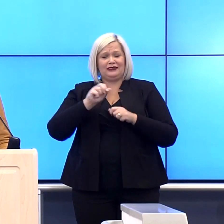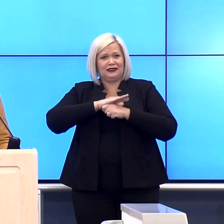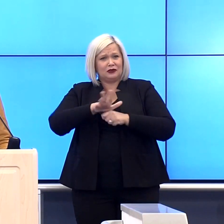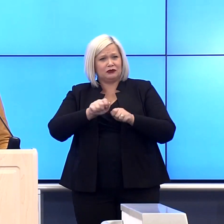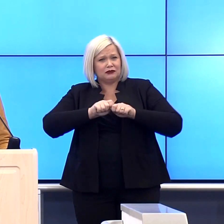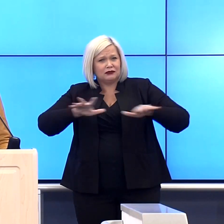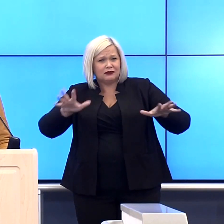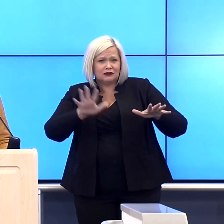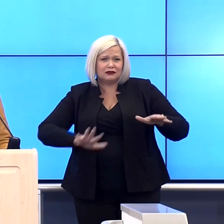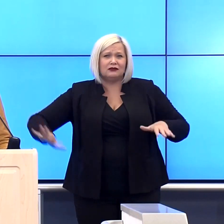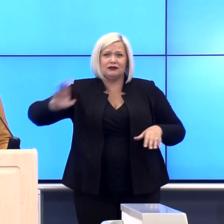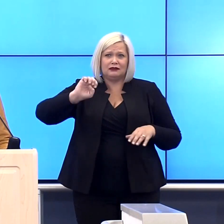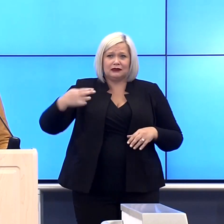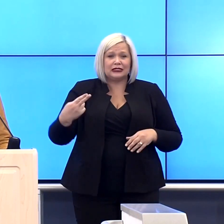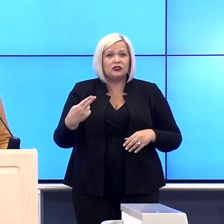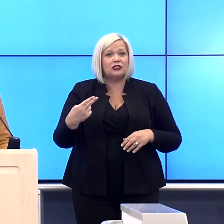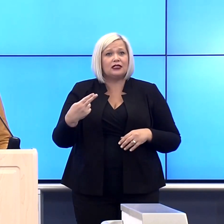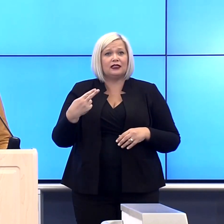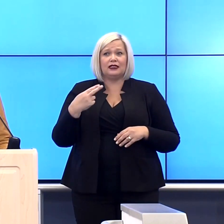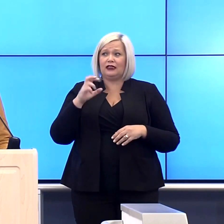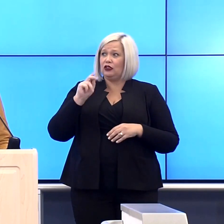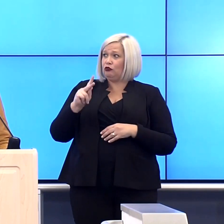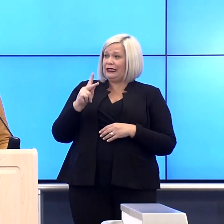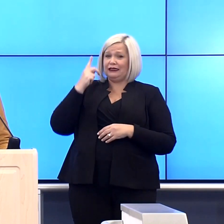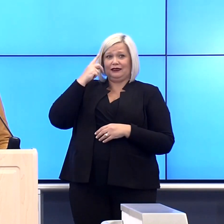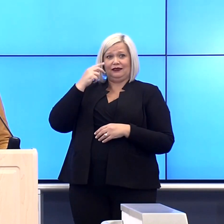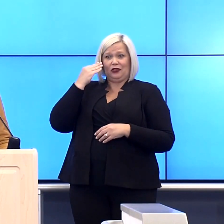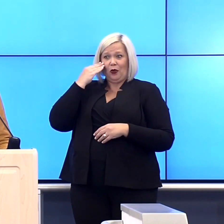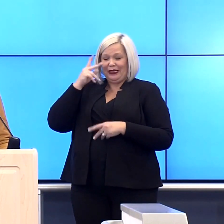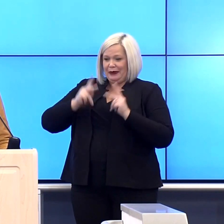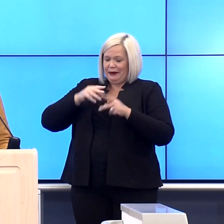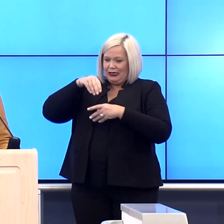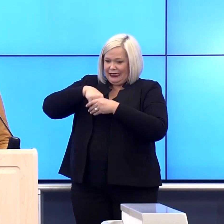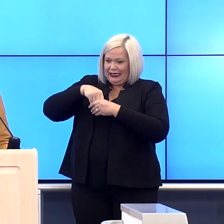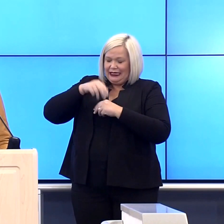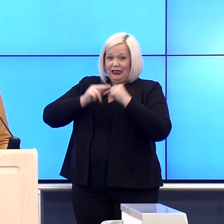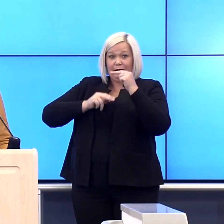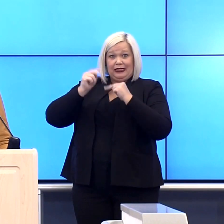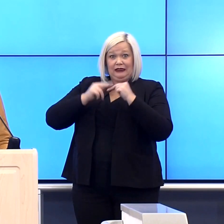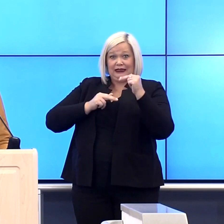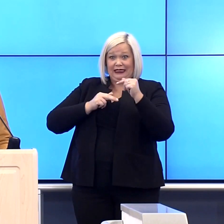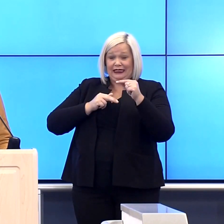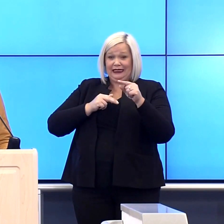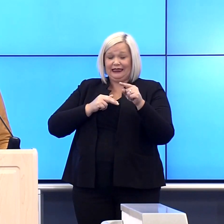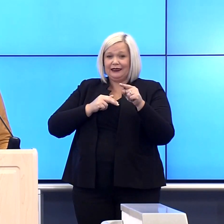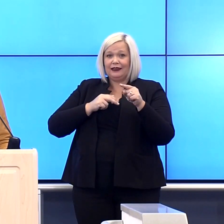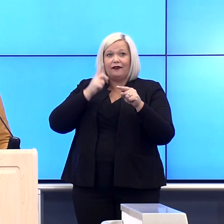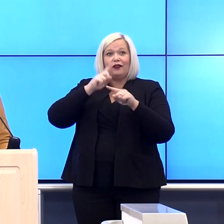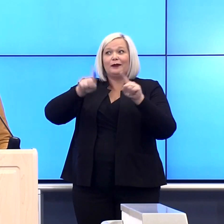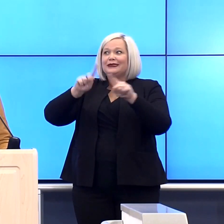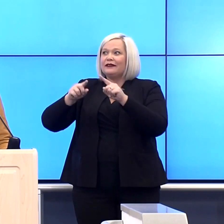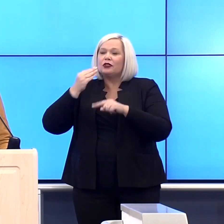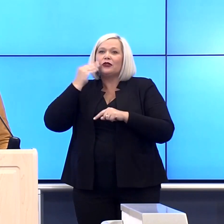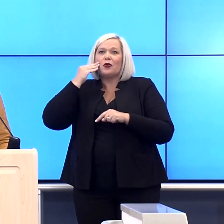LEVEL OF COVID PRESENT ALL ACROSS THE STATE OF MICHIGAN, ACROSS THE STATE OF MICHIGAN, CONSIDERING THE INHERENT RISK OF CONSIDERING THE INHERENT RISK OF BEING INSIDE WITH PEOPLE FOR